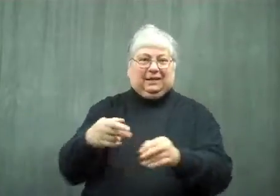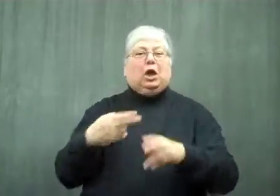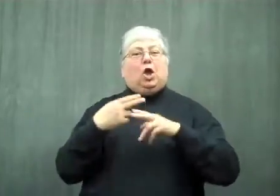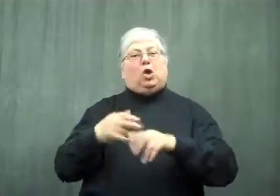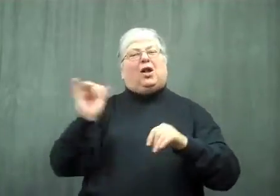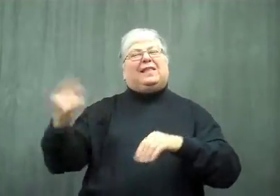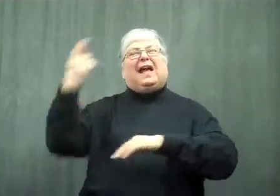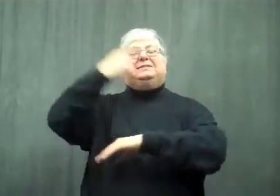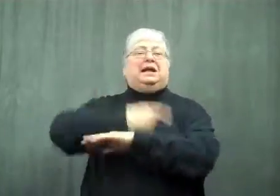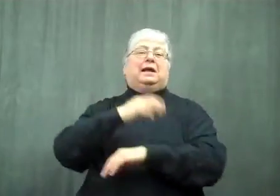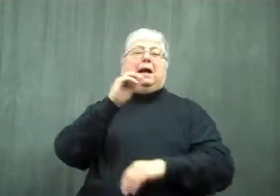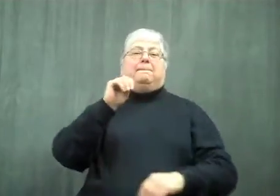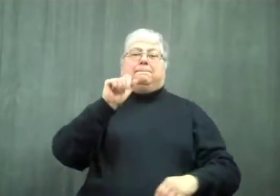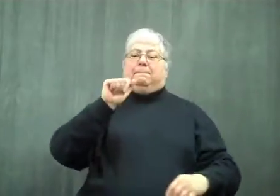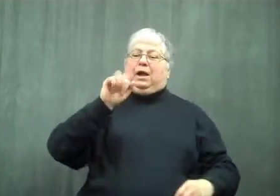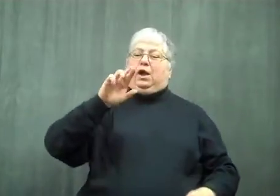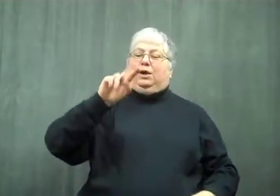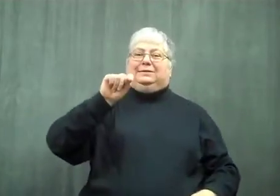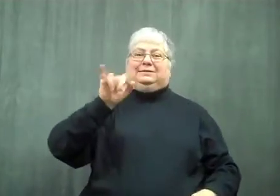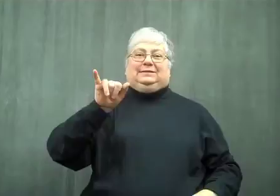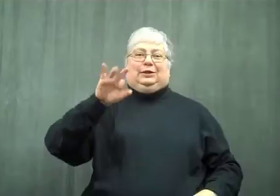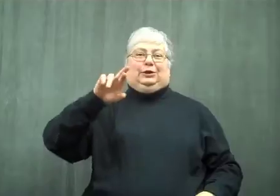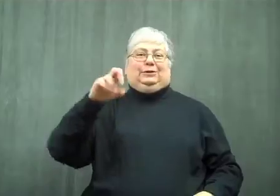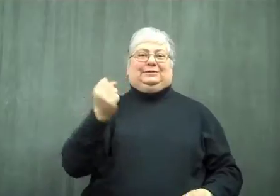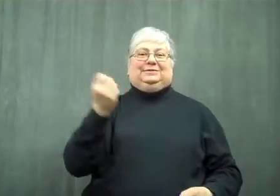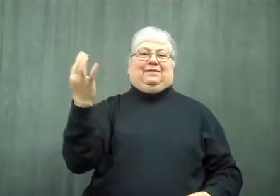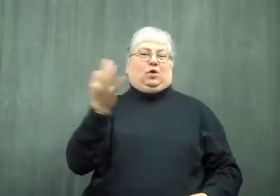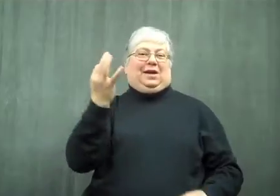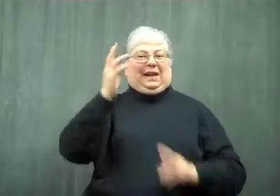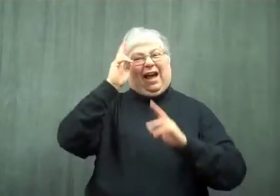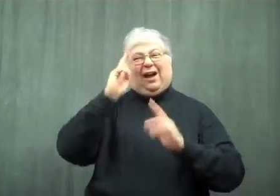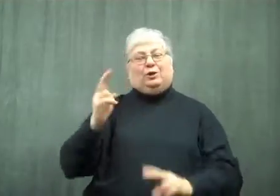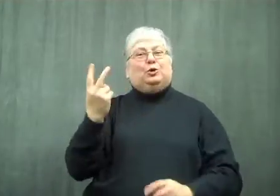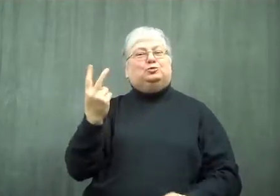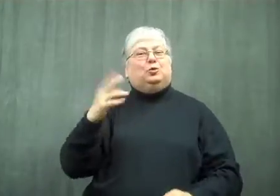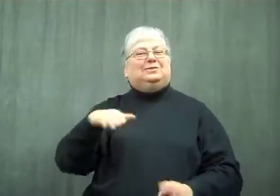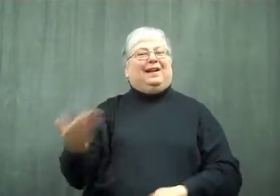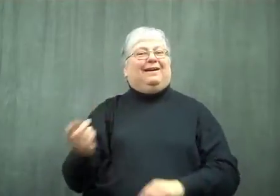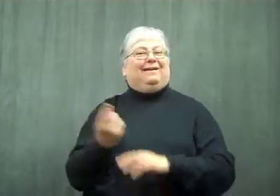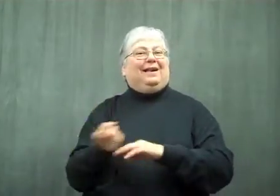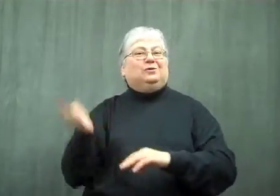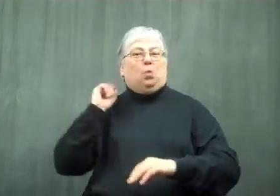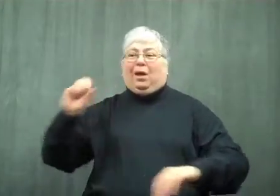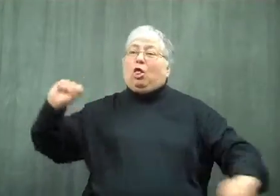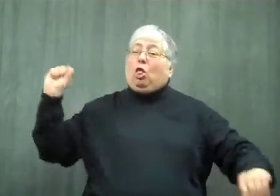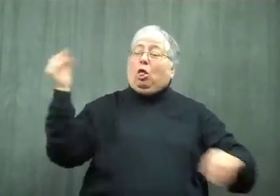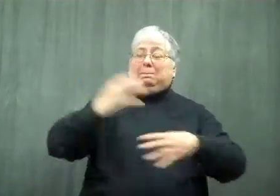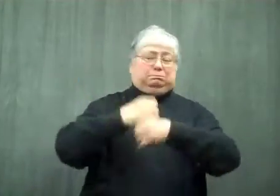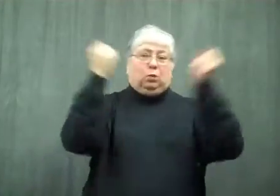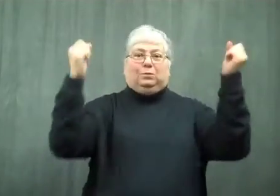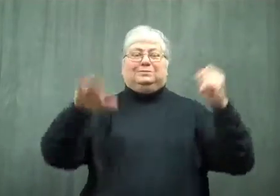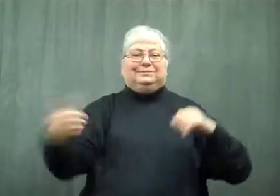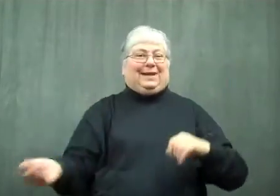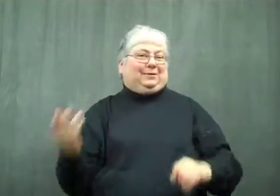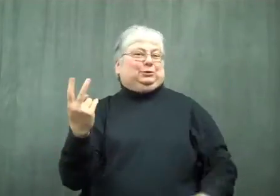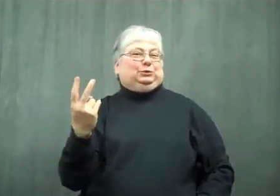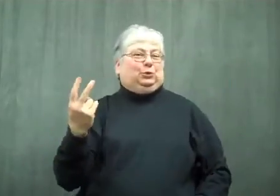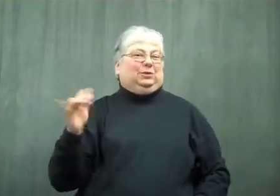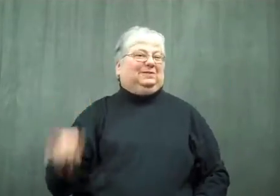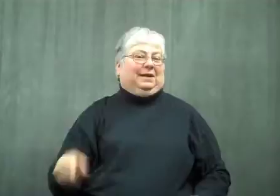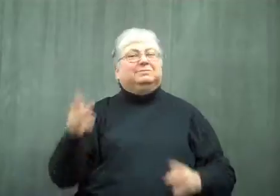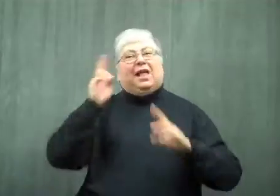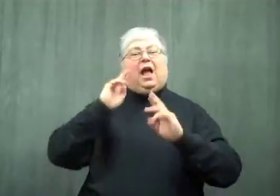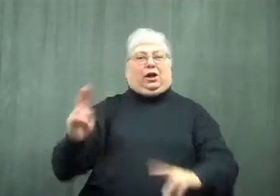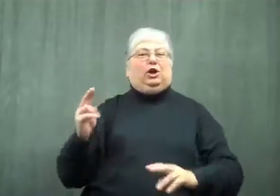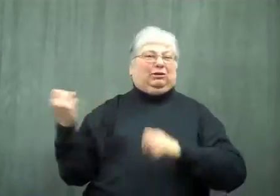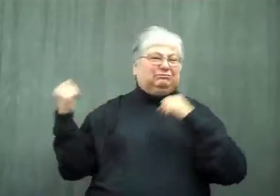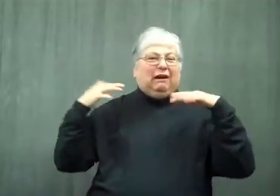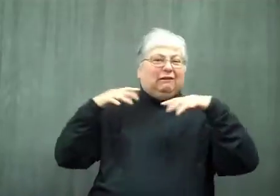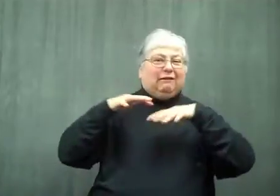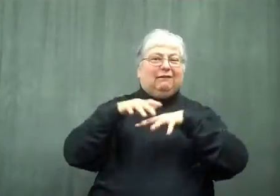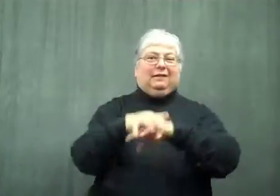They called it Martyr's Friday, in honor of two people killed in a grenade attack.